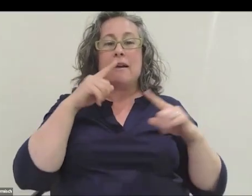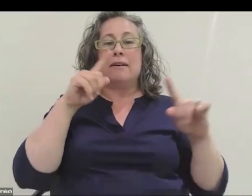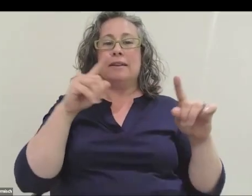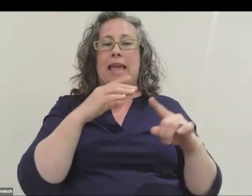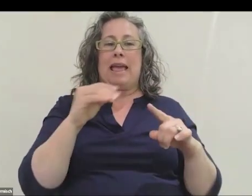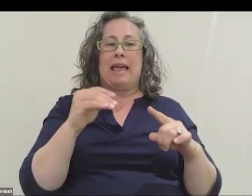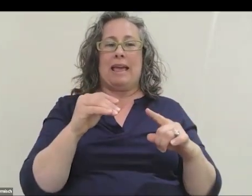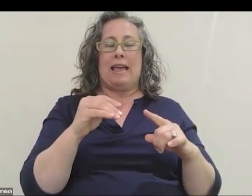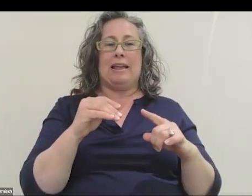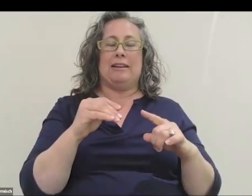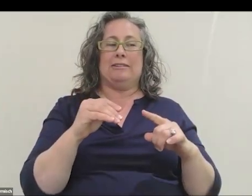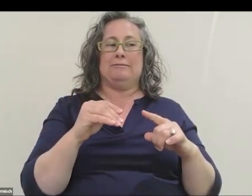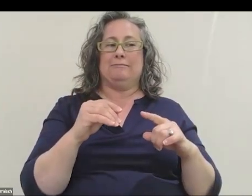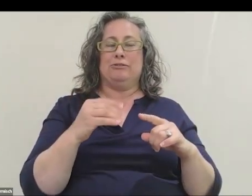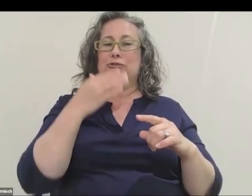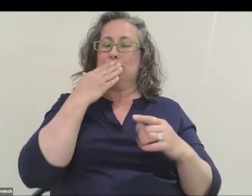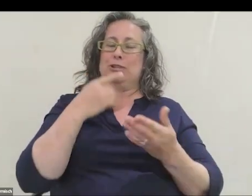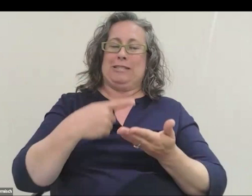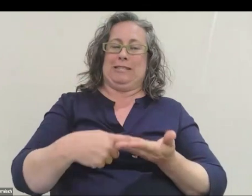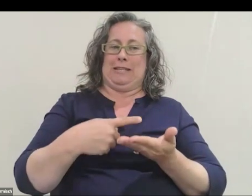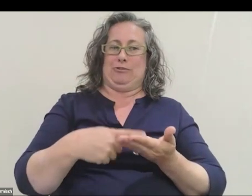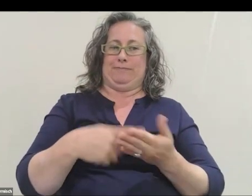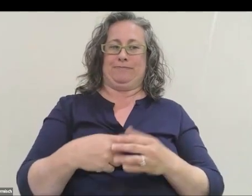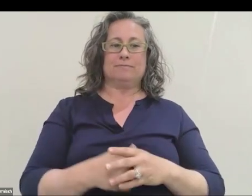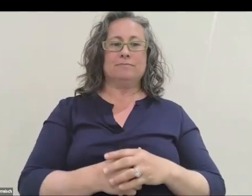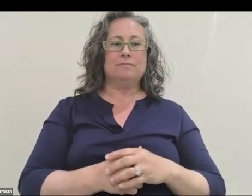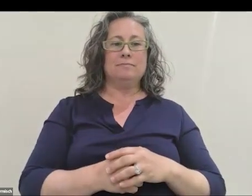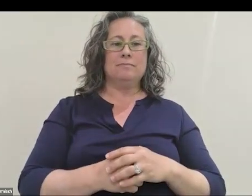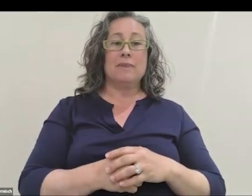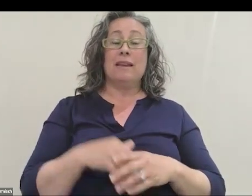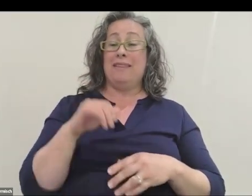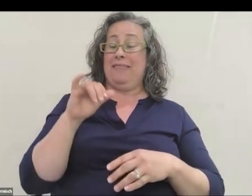astronomical updates, and lively discussions,